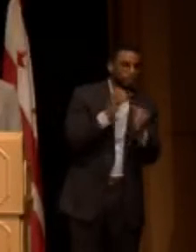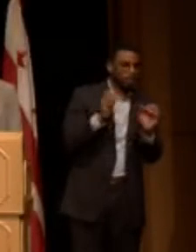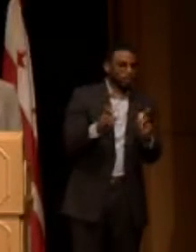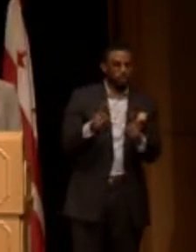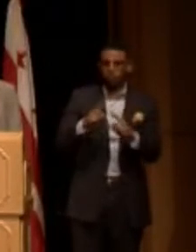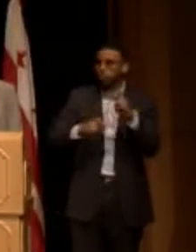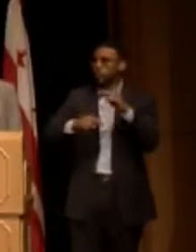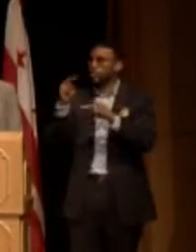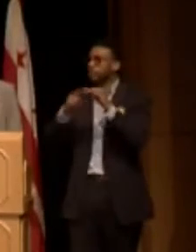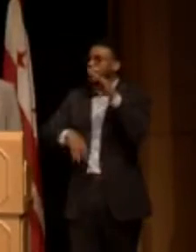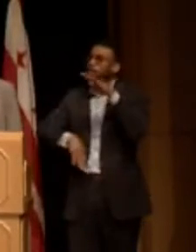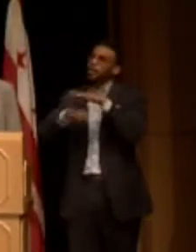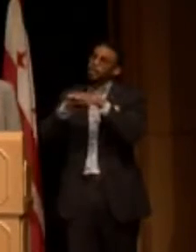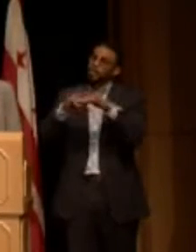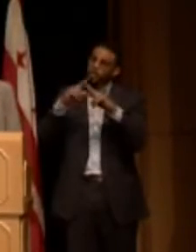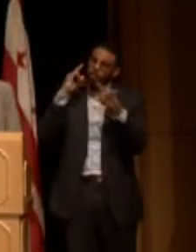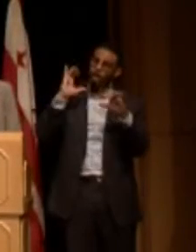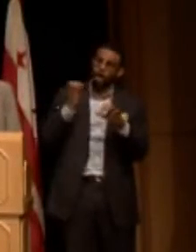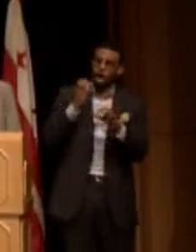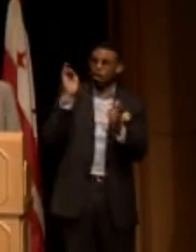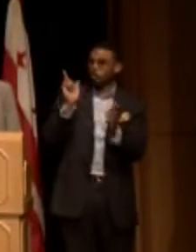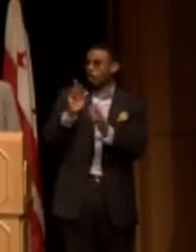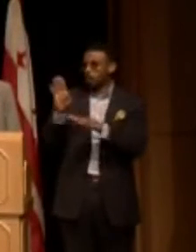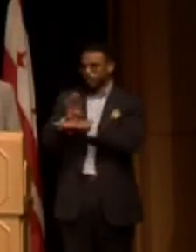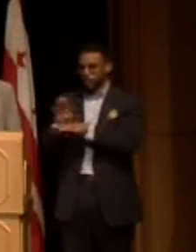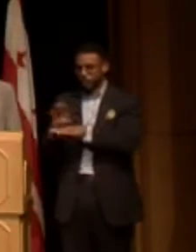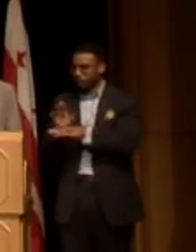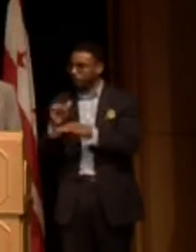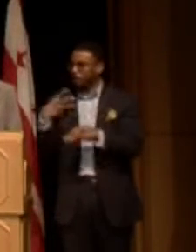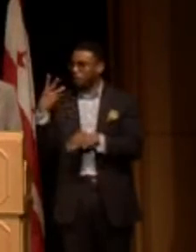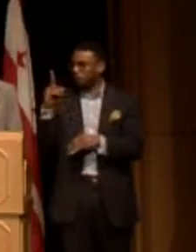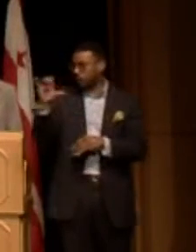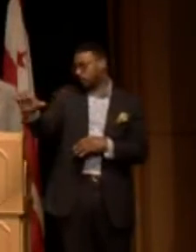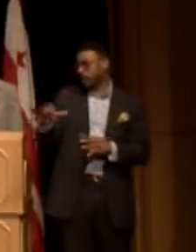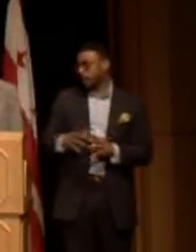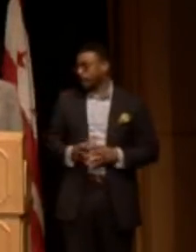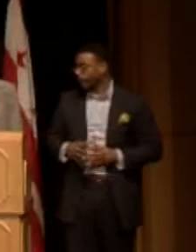BUILD CAPACITY FOR OUR SMALL BUSINESSES IN WASHINGTON, D.C.